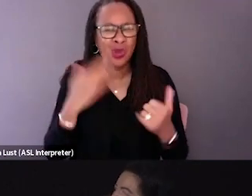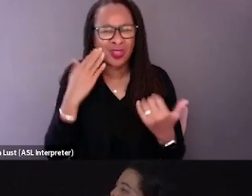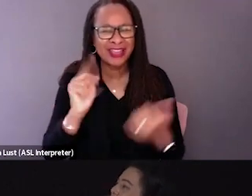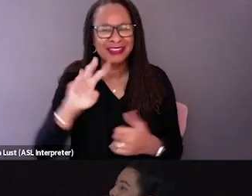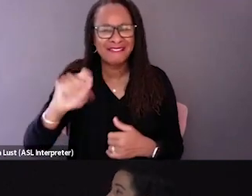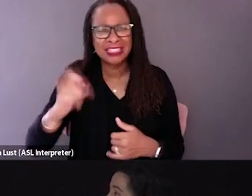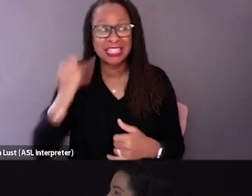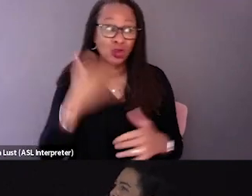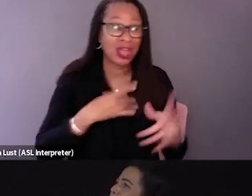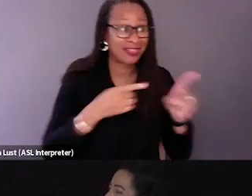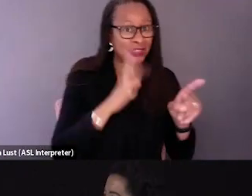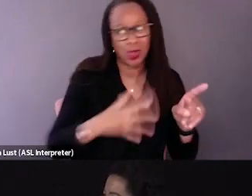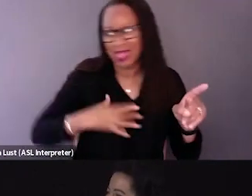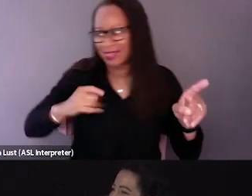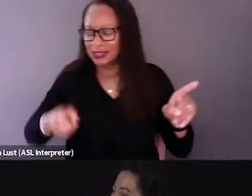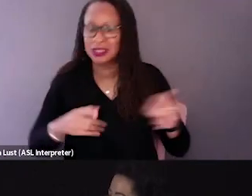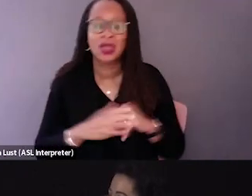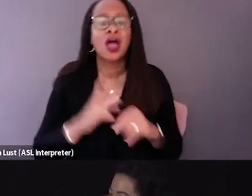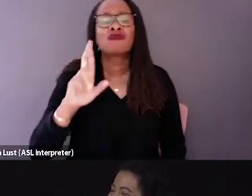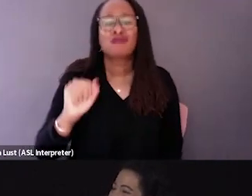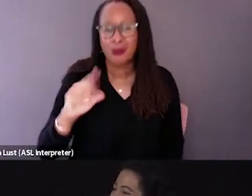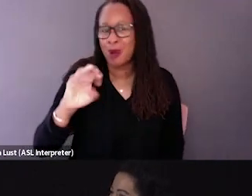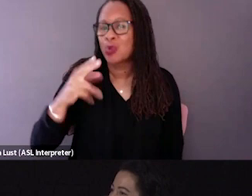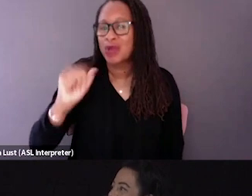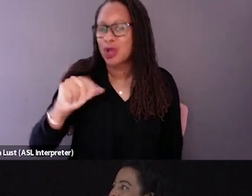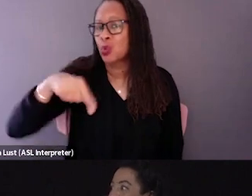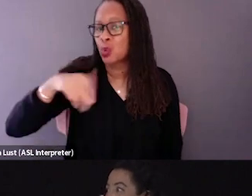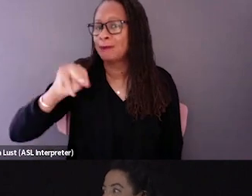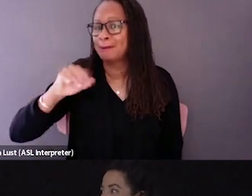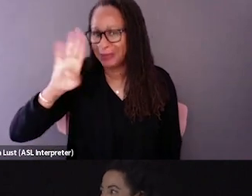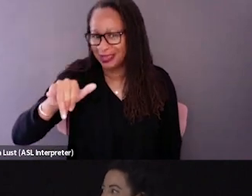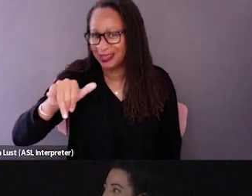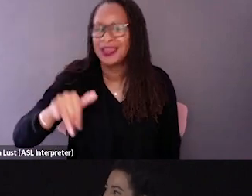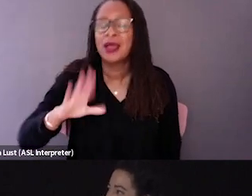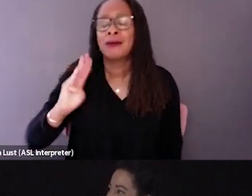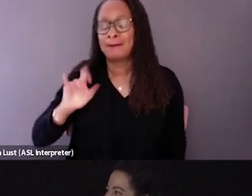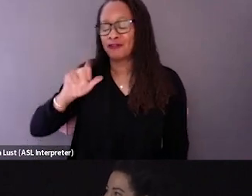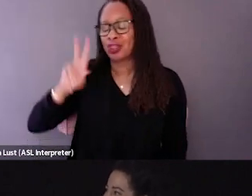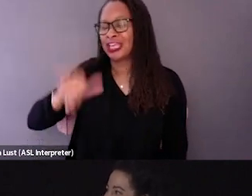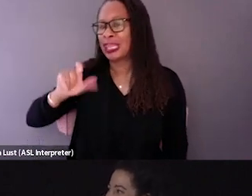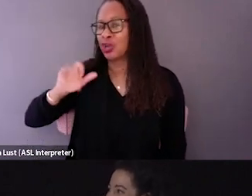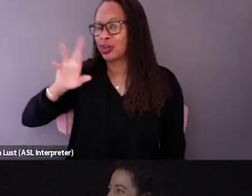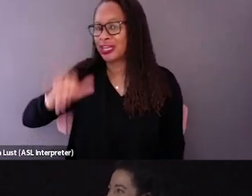People were like, oh, if you like Ramona Quimby, sorry, Beverly Clearly, if you like those, you'll love Judy Blume. Like you graduated to the next step.